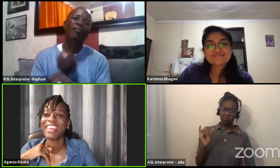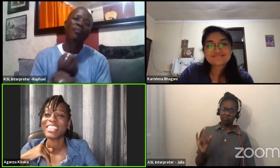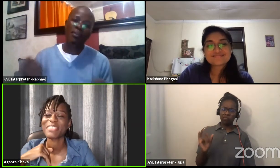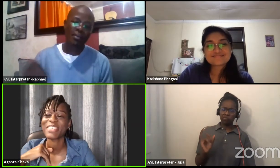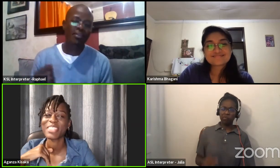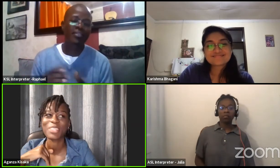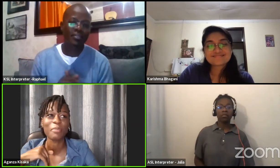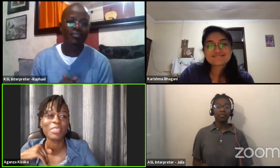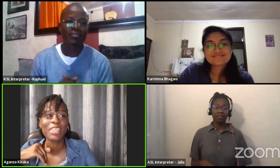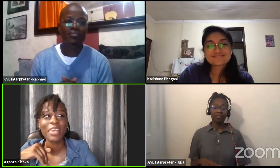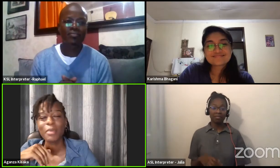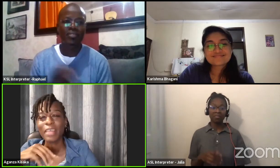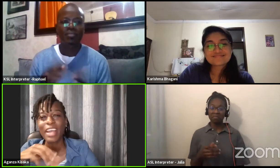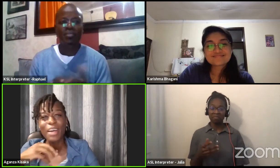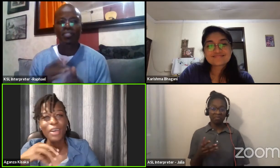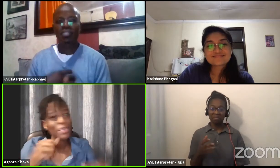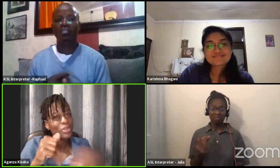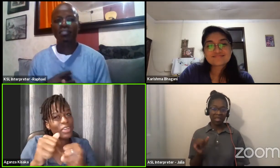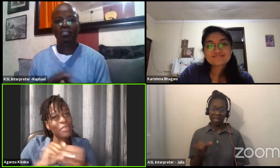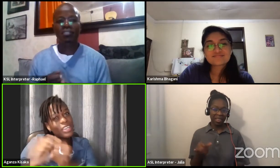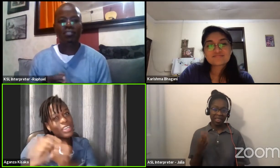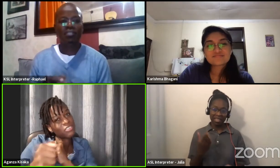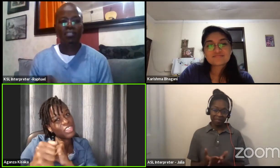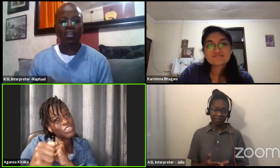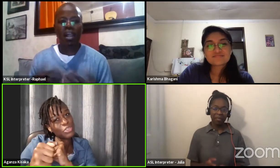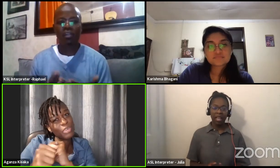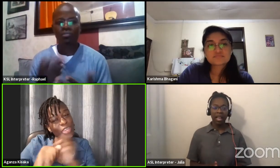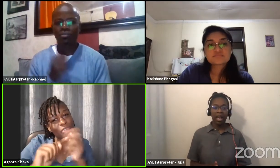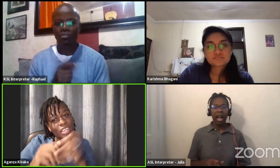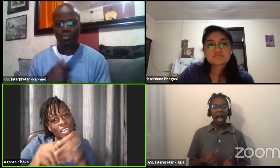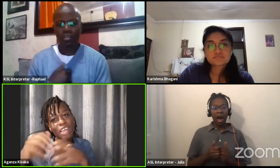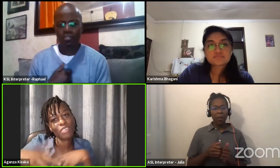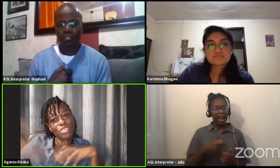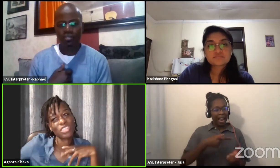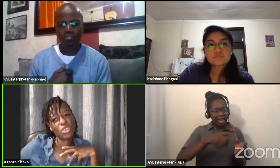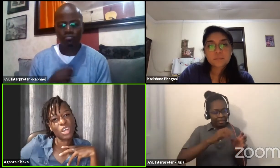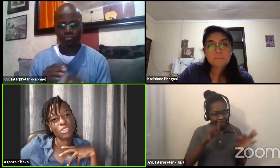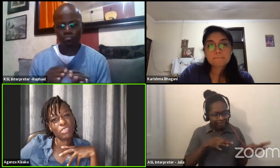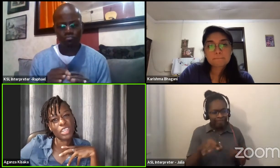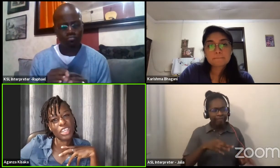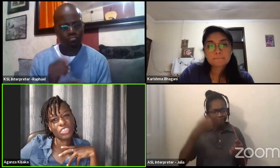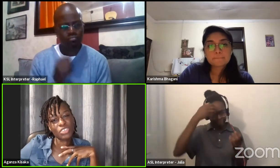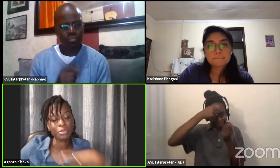And that's where it stopped. How do I stretch your brain without having to take you out to the country?